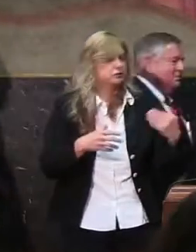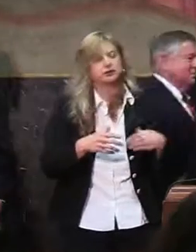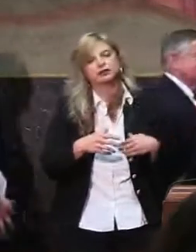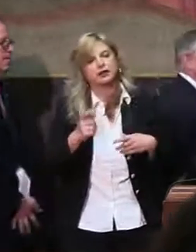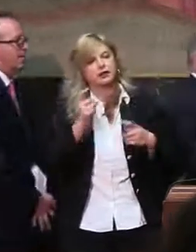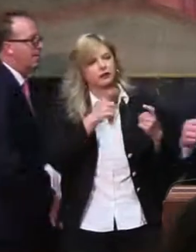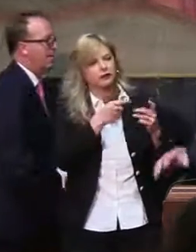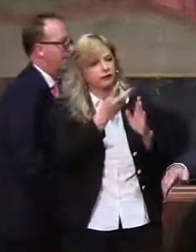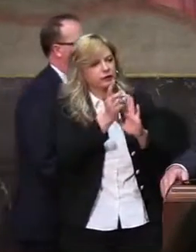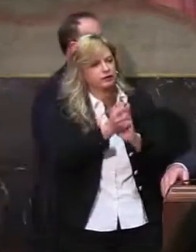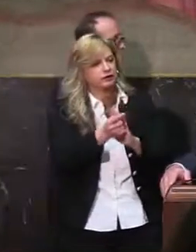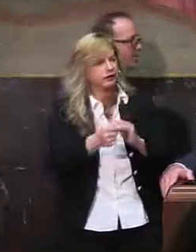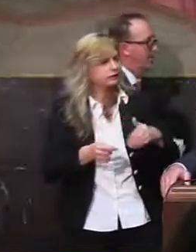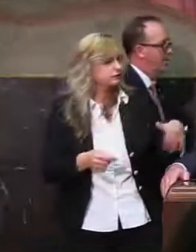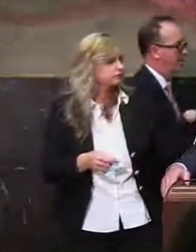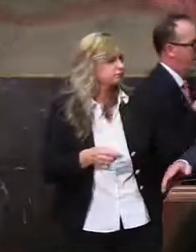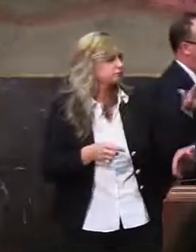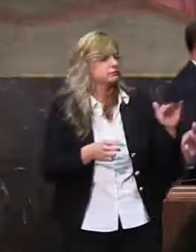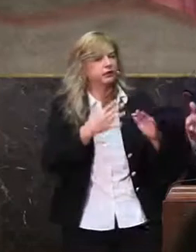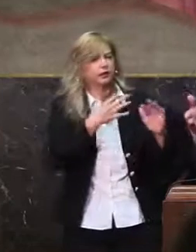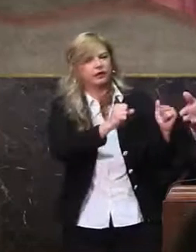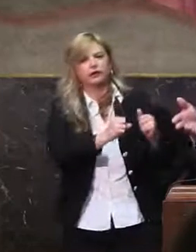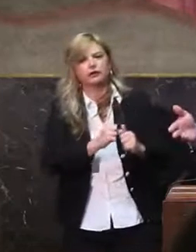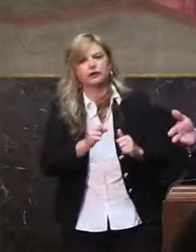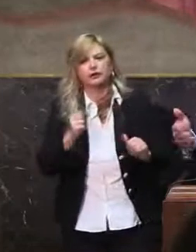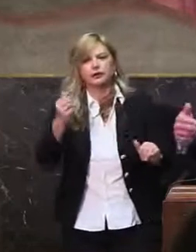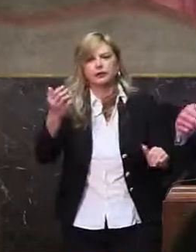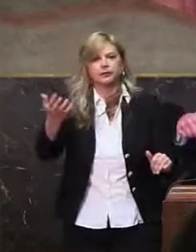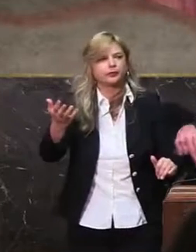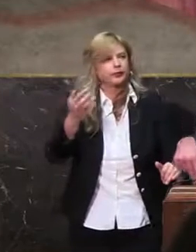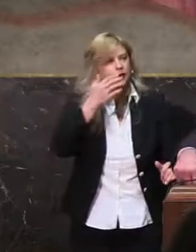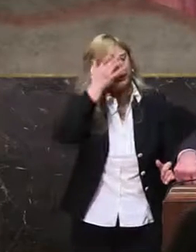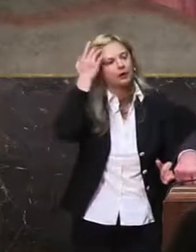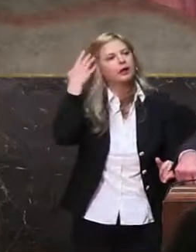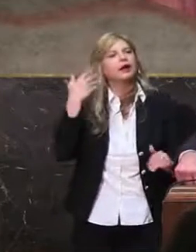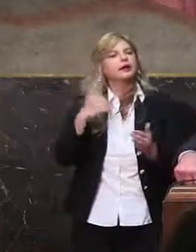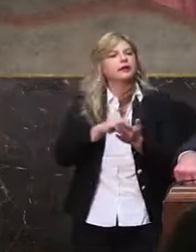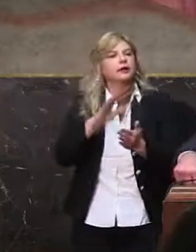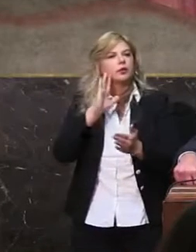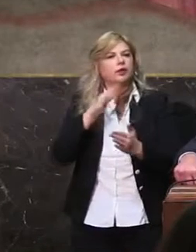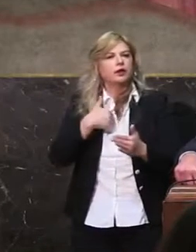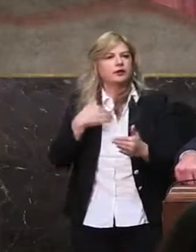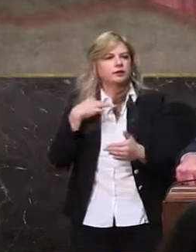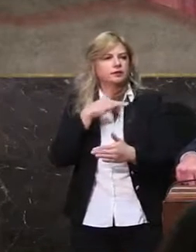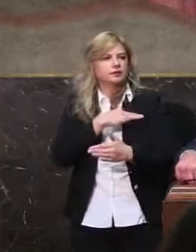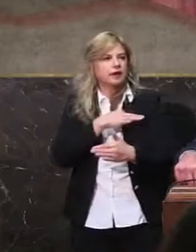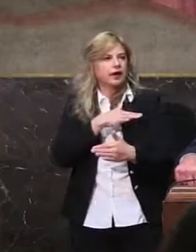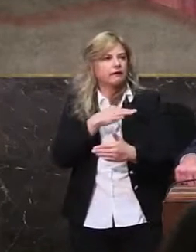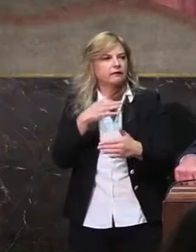seconds to depart and again we're going to have staff members stand at the end